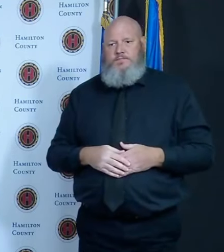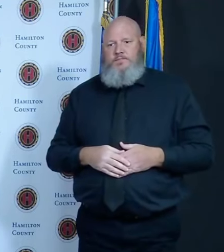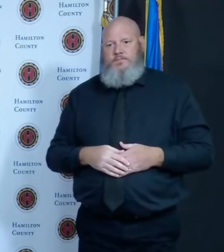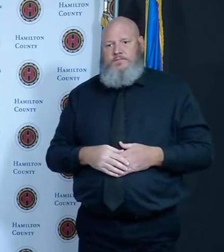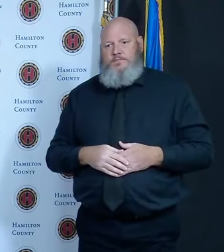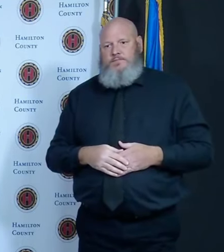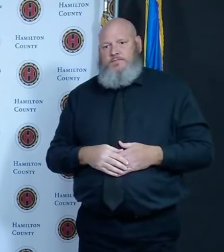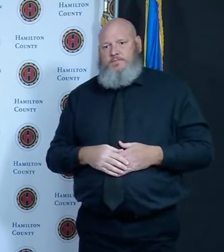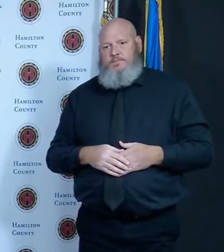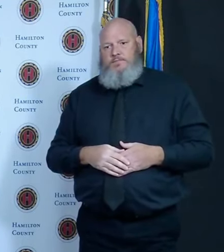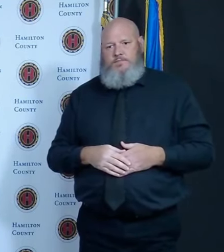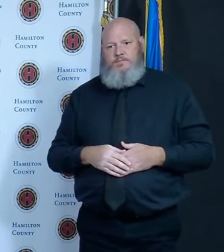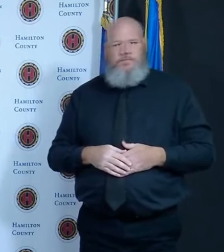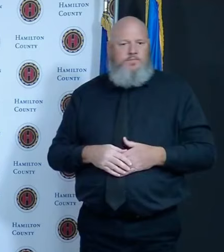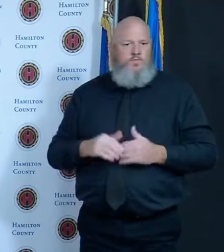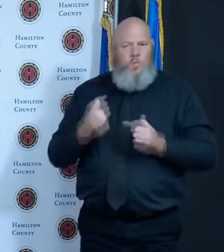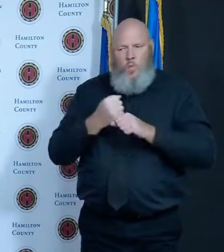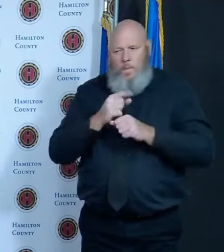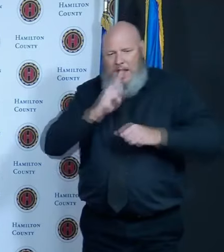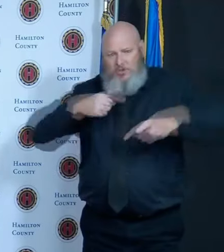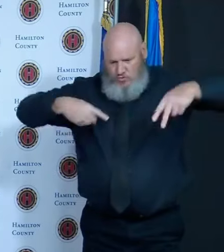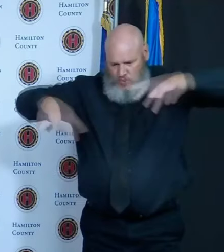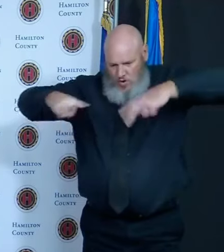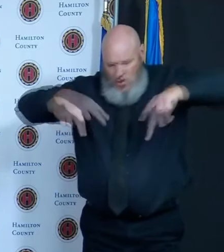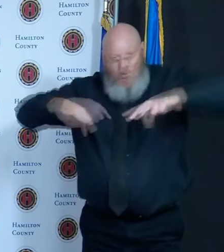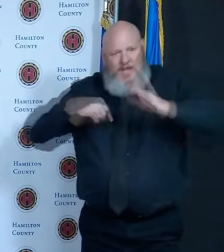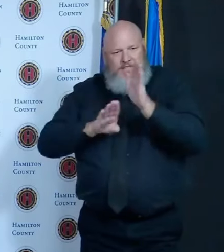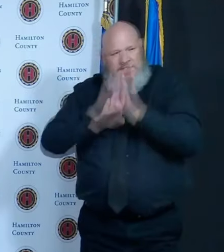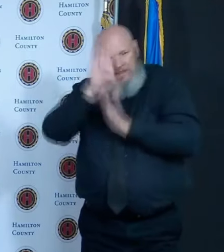recognize that we have to find ways to help businesses get through this right